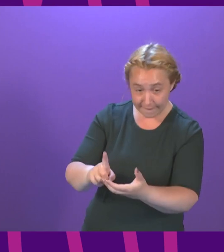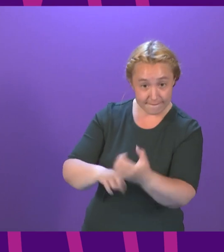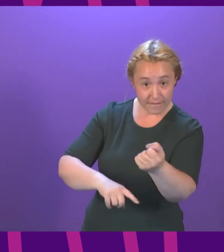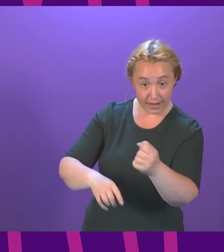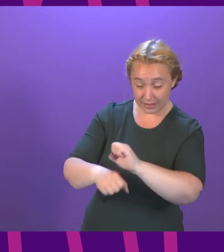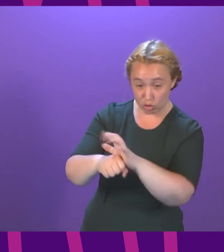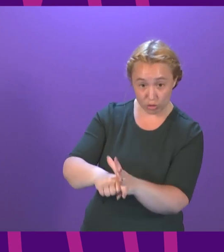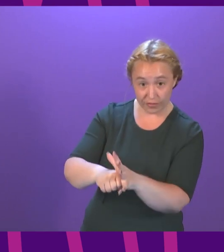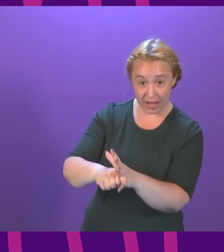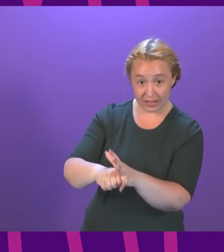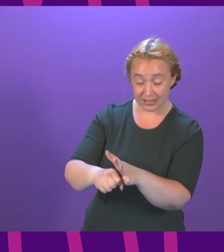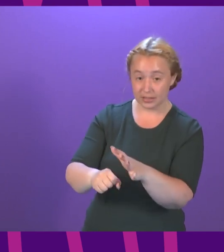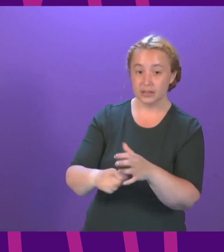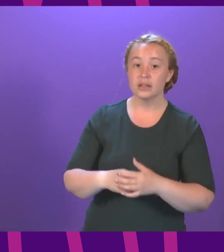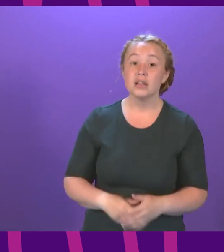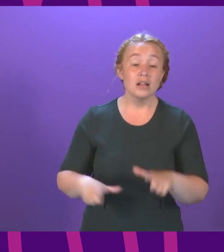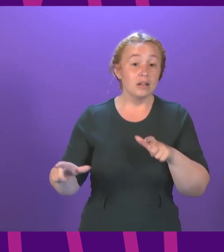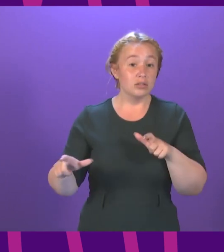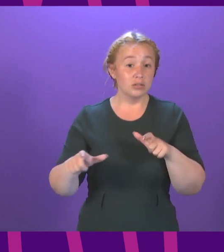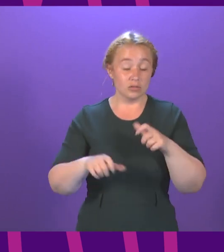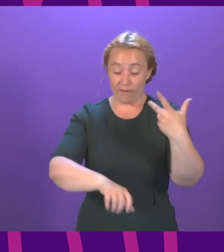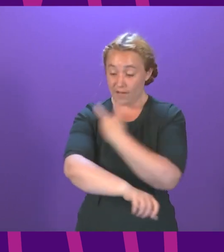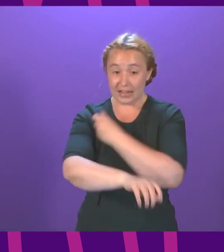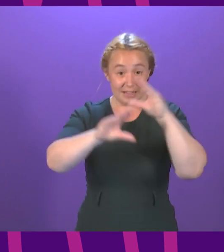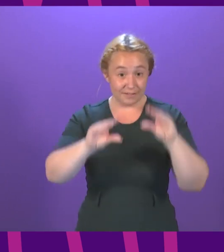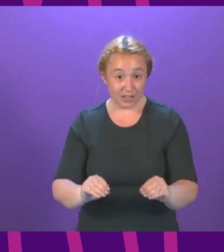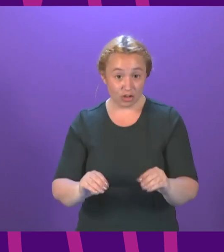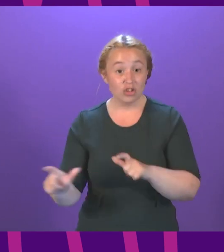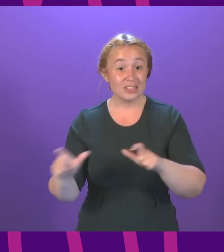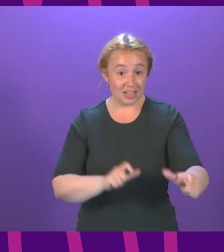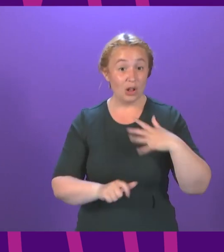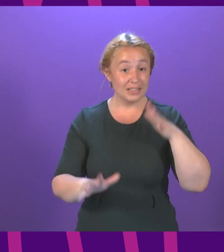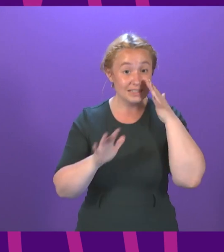we will still need a functioning tracing system. After 16 months, we have still not got far enough.